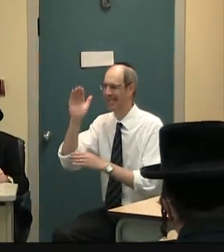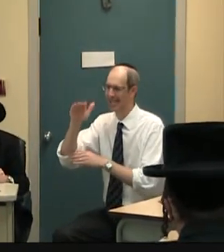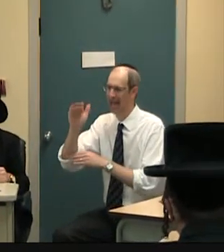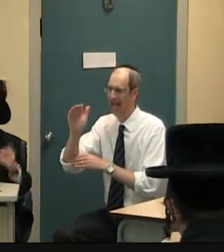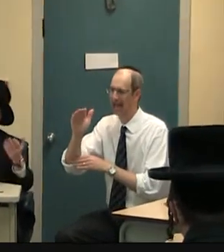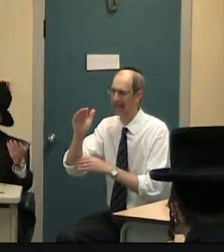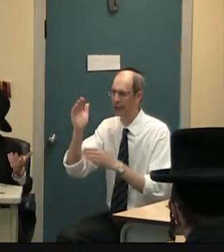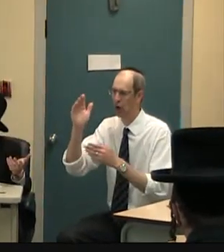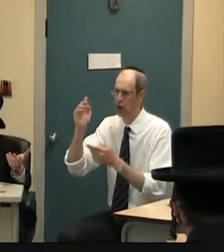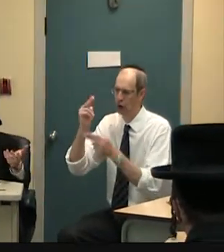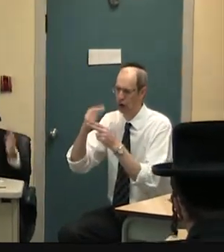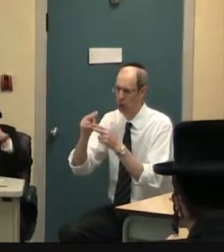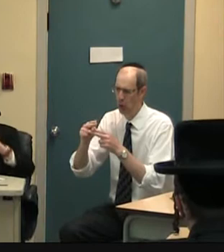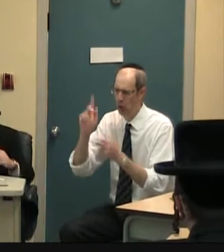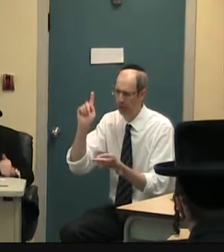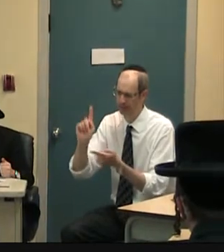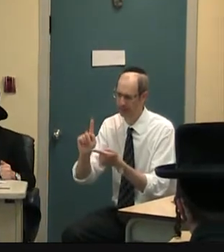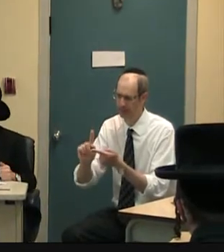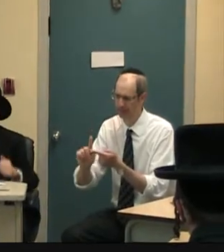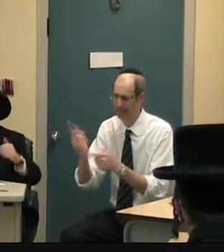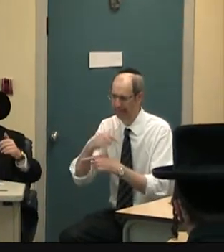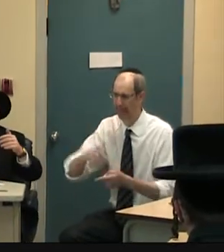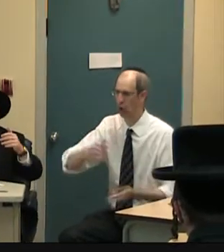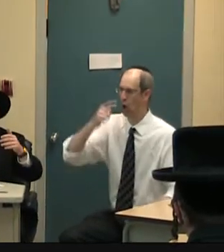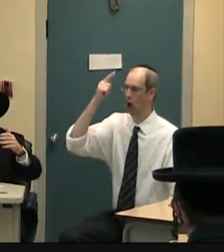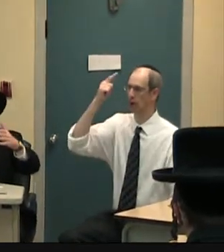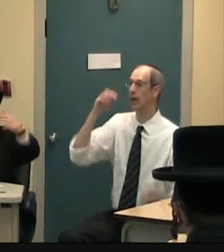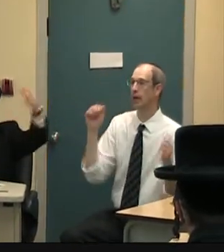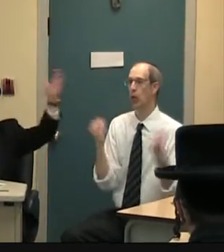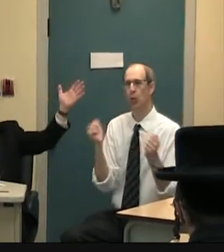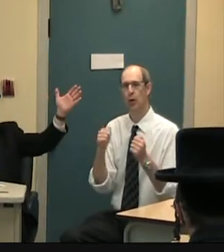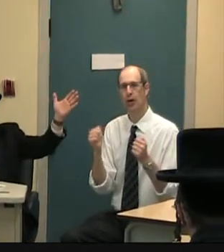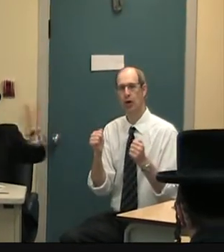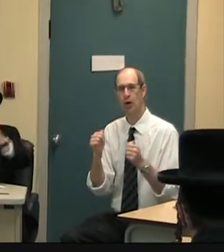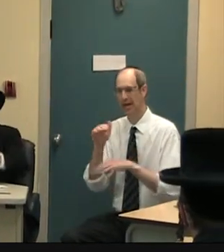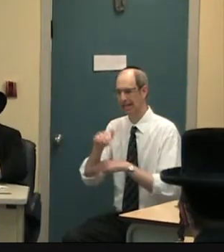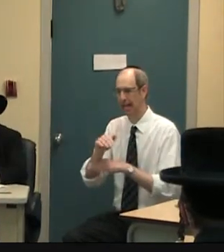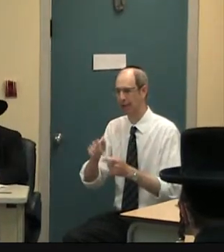we know the exact opposite happens in the winter in the winter the night's get long and the day's catch water